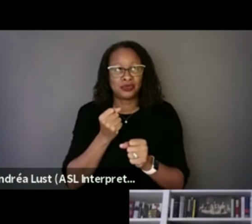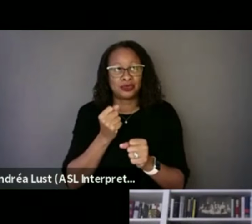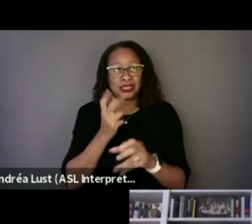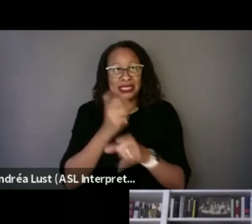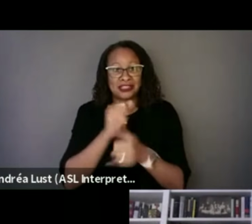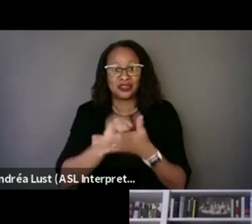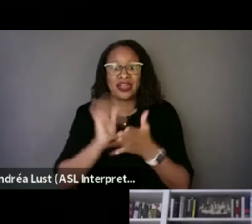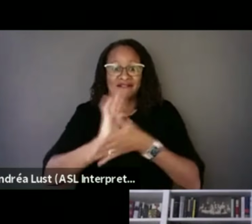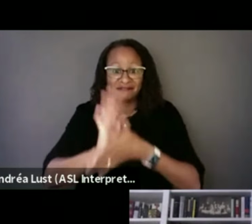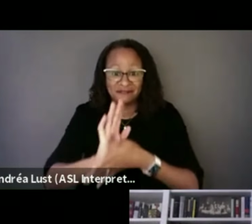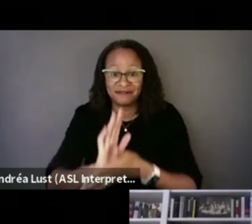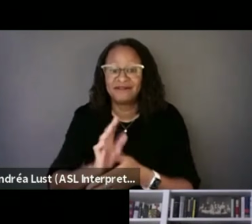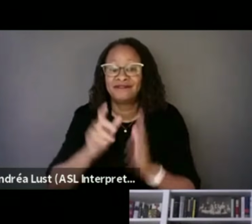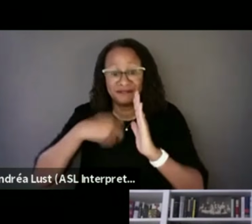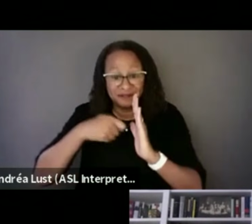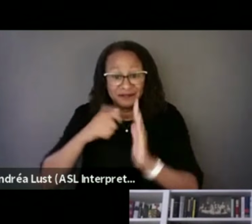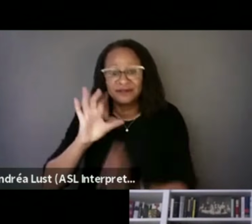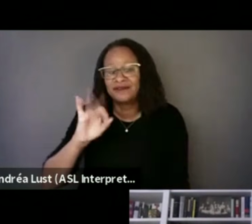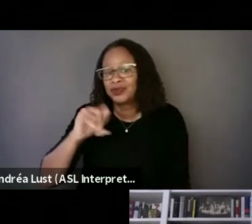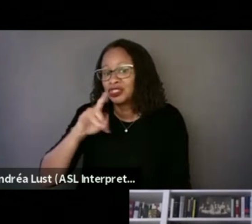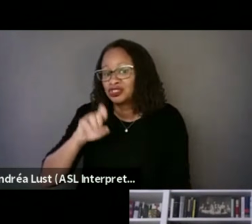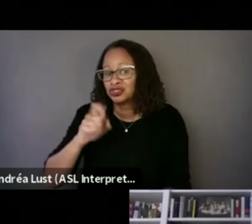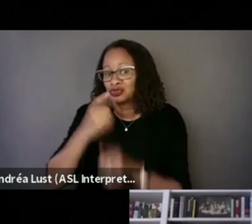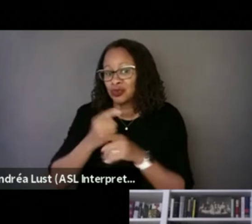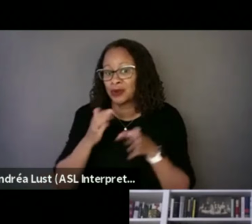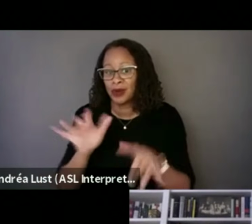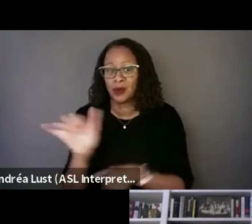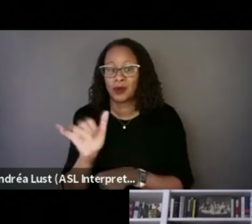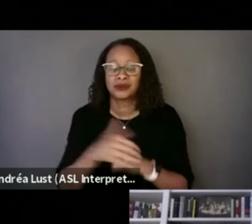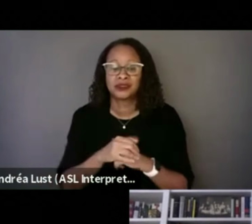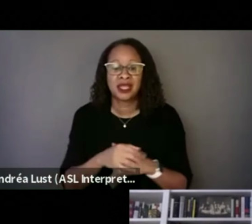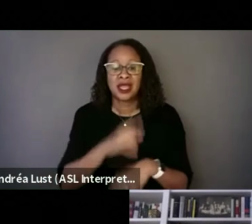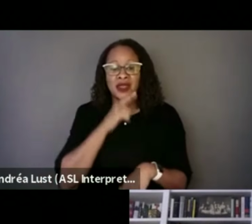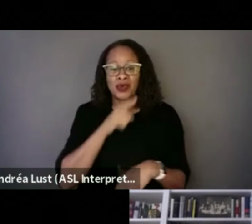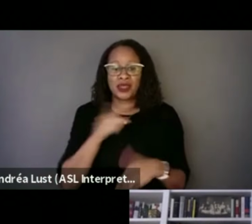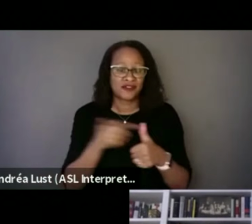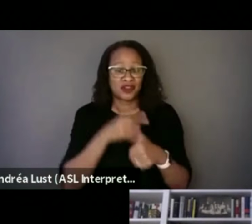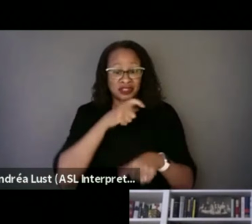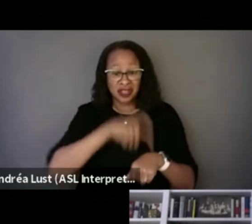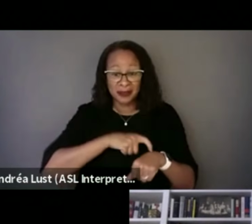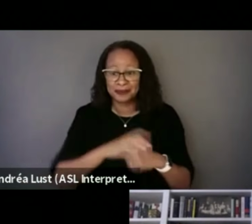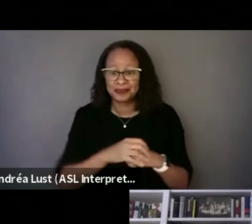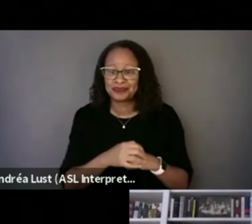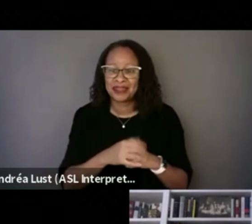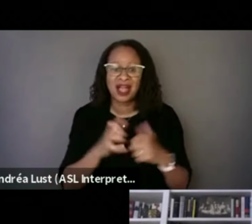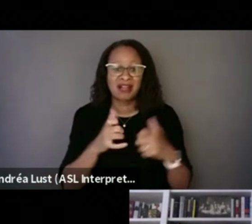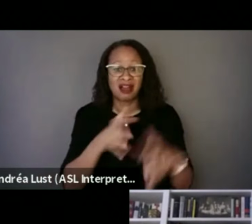And so it was really, you know, a first pass was a lot of talking and listening